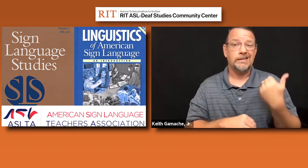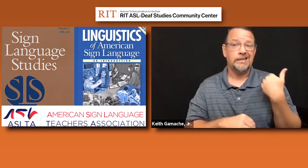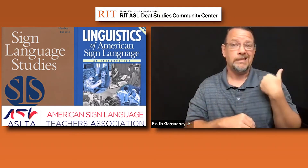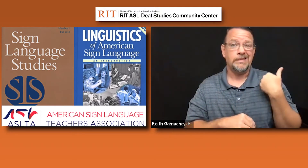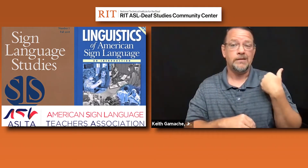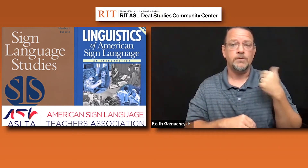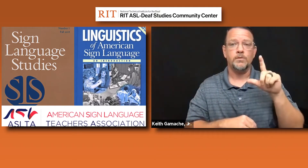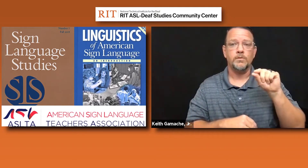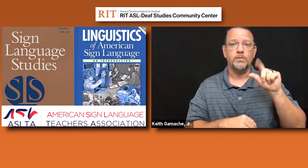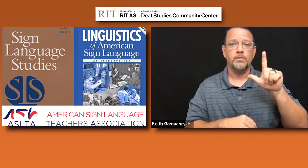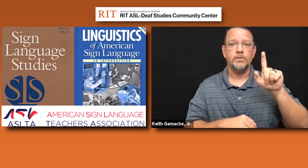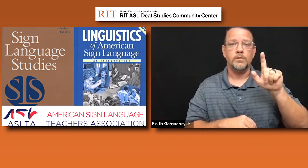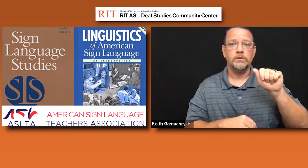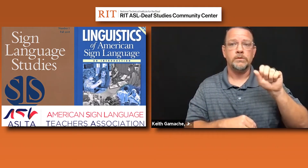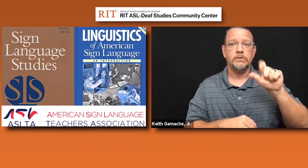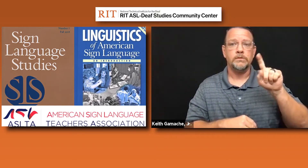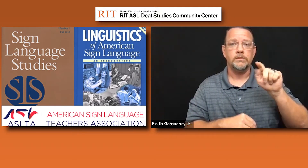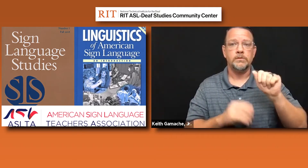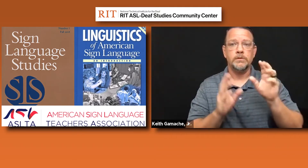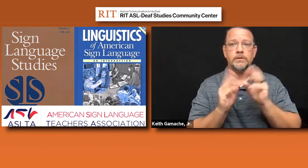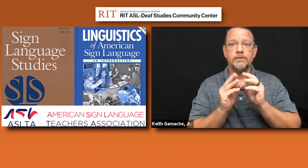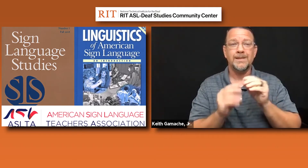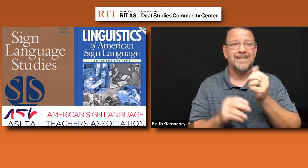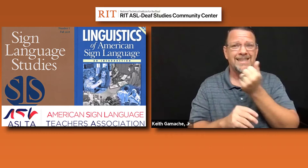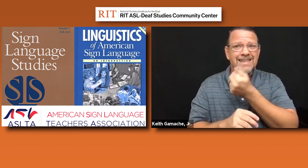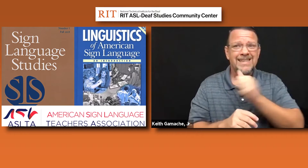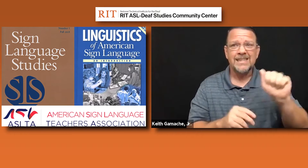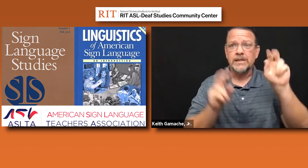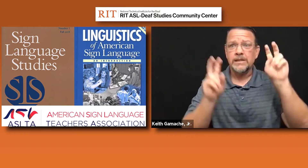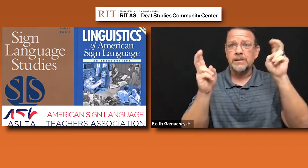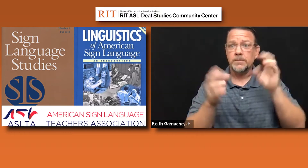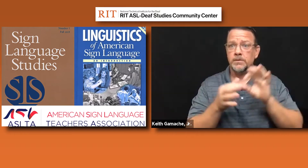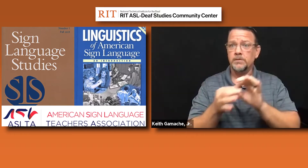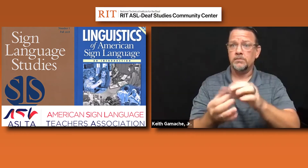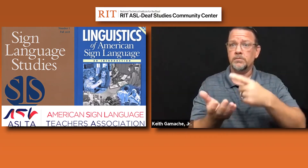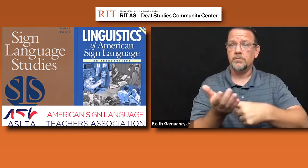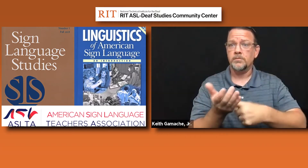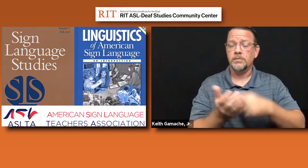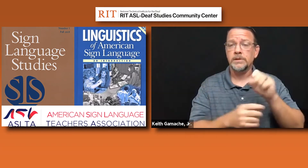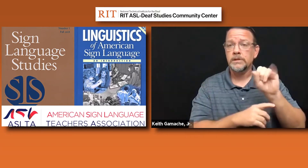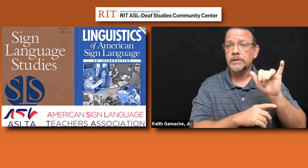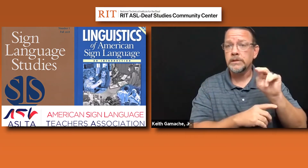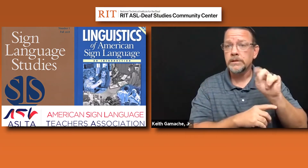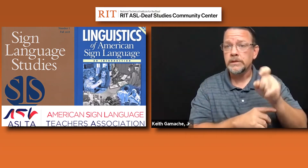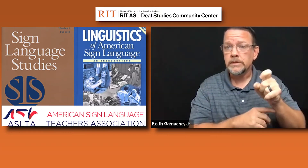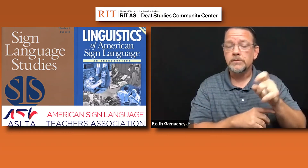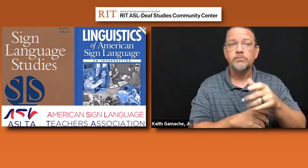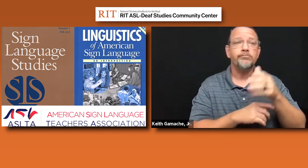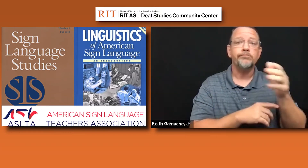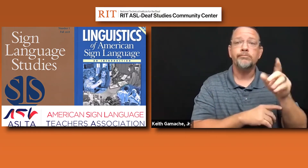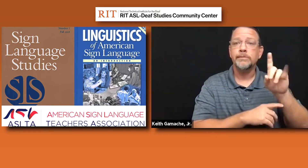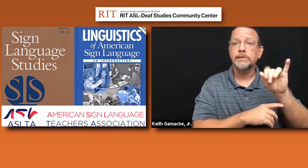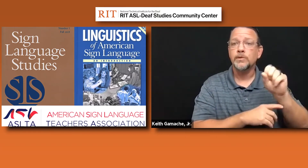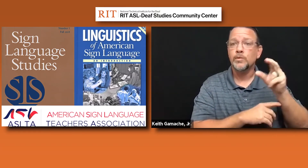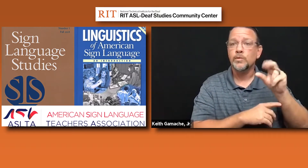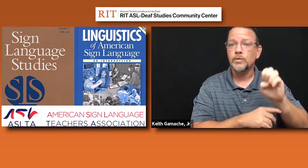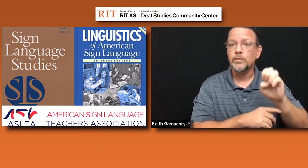for teaching ASL, at the most recent conference, I kept an eye out if there were any topics presented